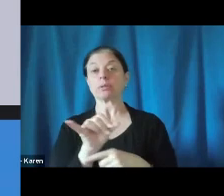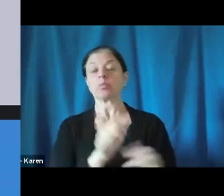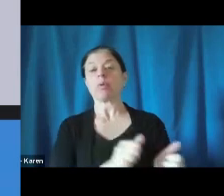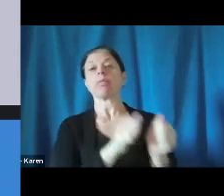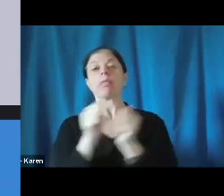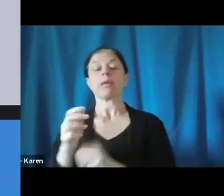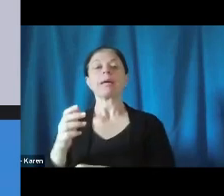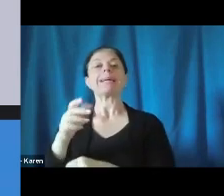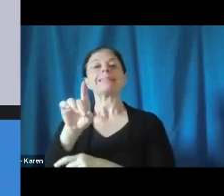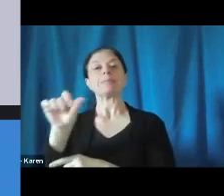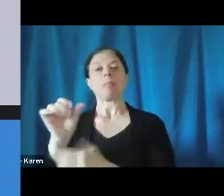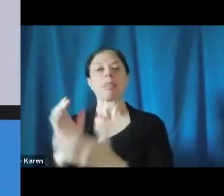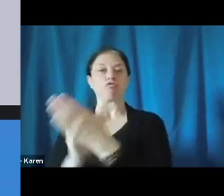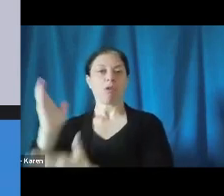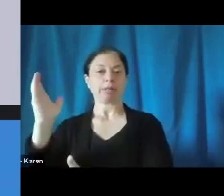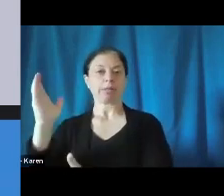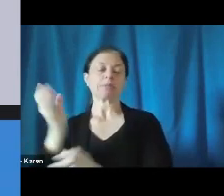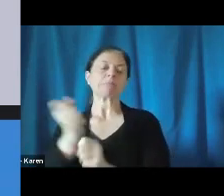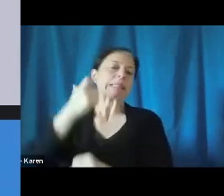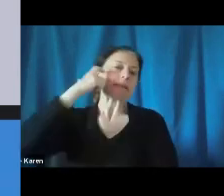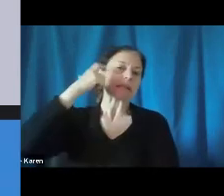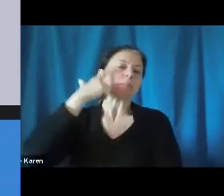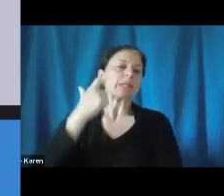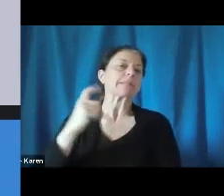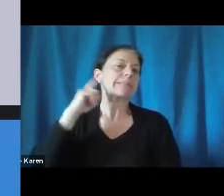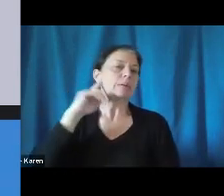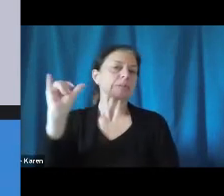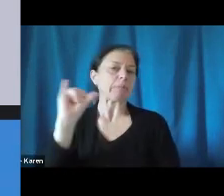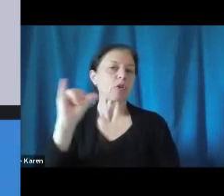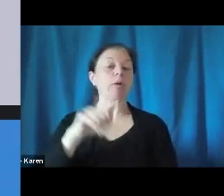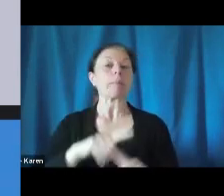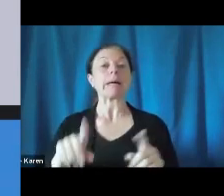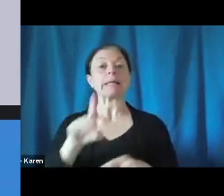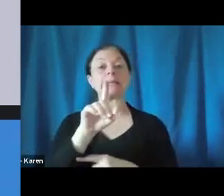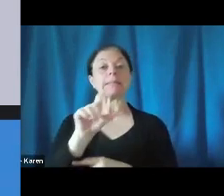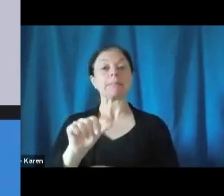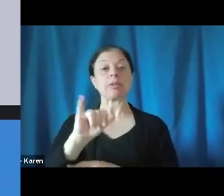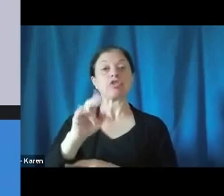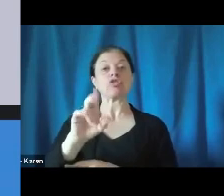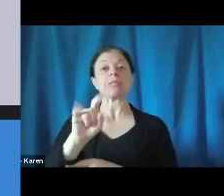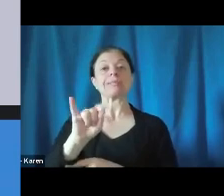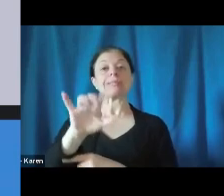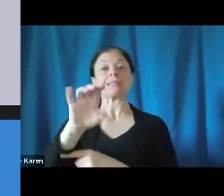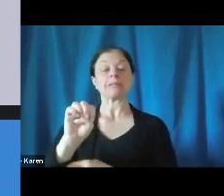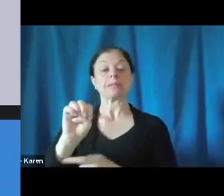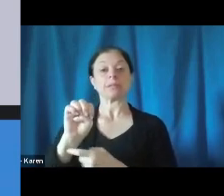words -- or the term "disability